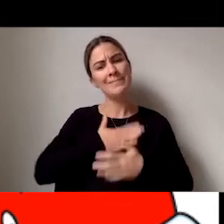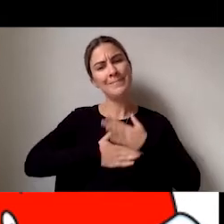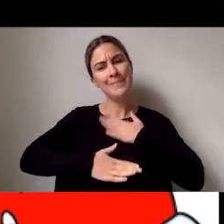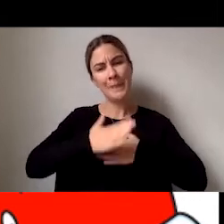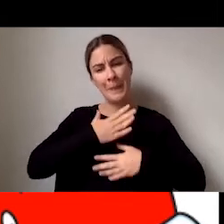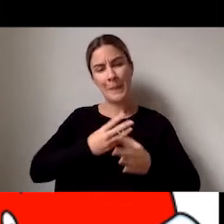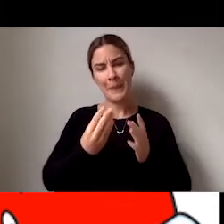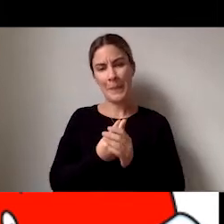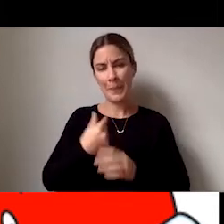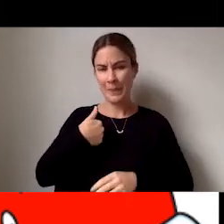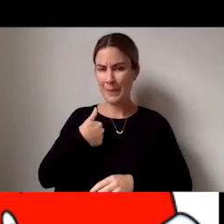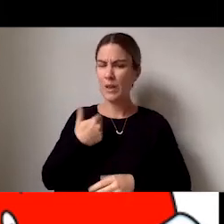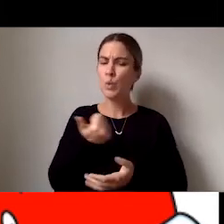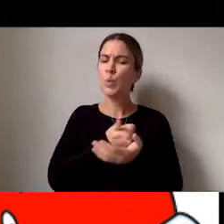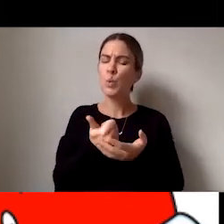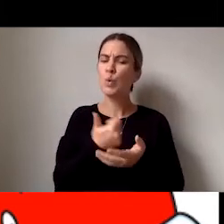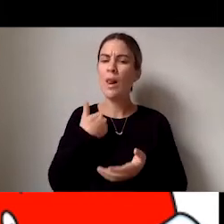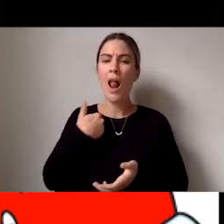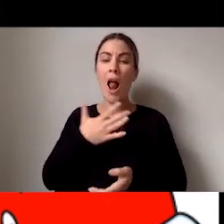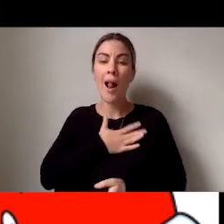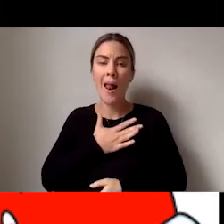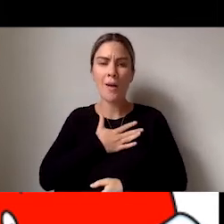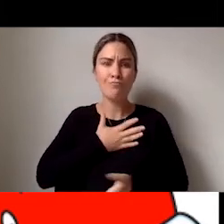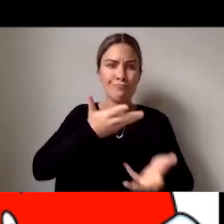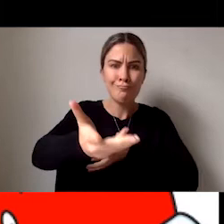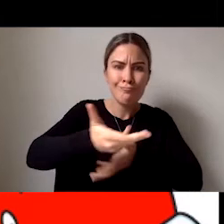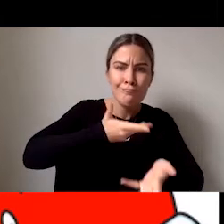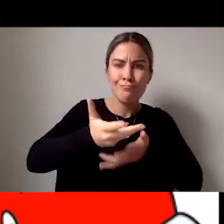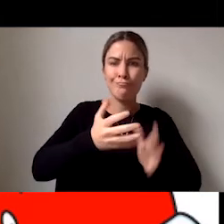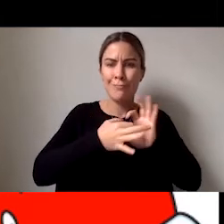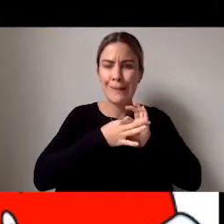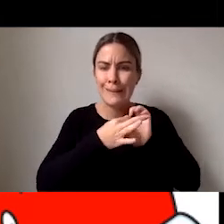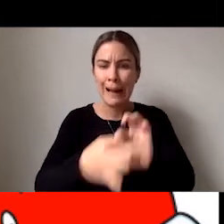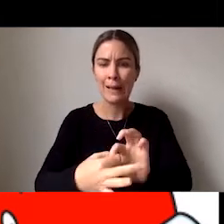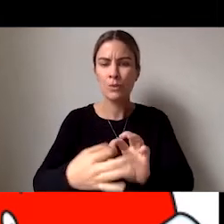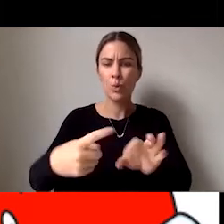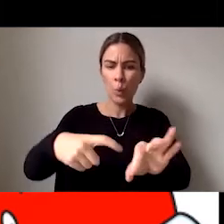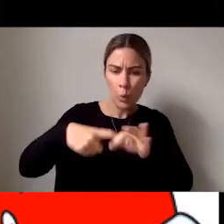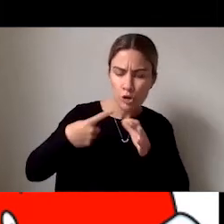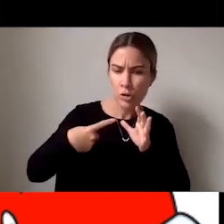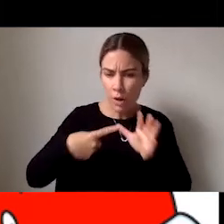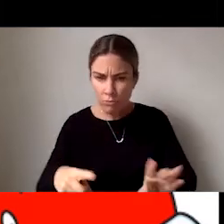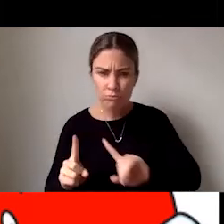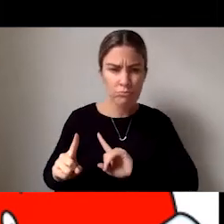and would be able to engage questions and participate in the art